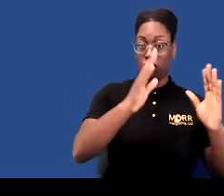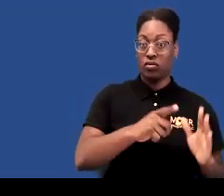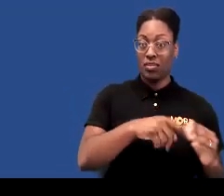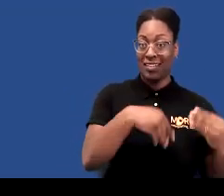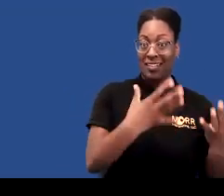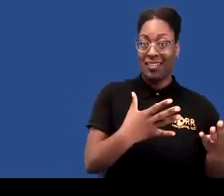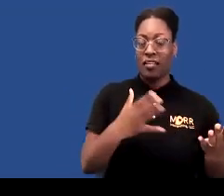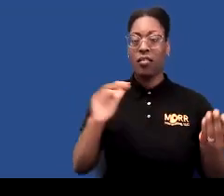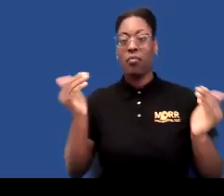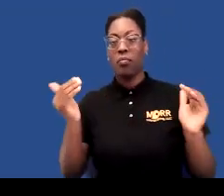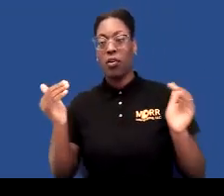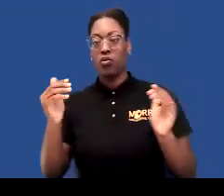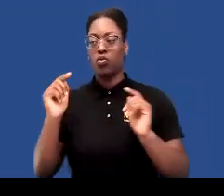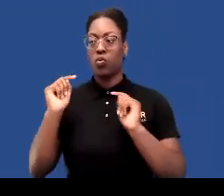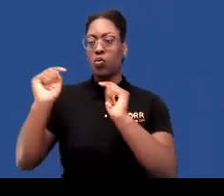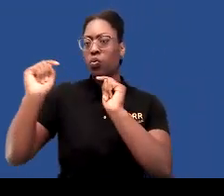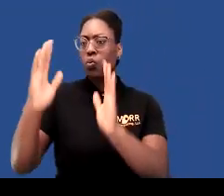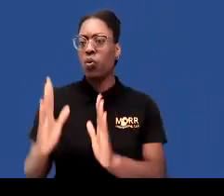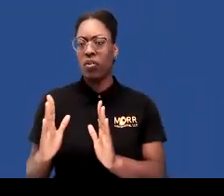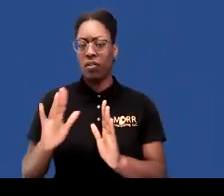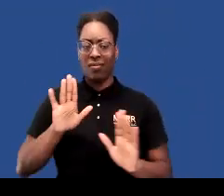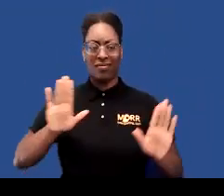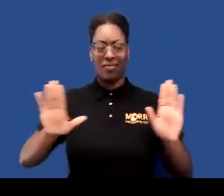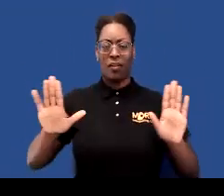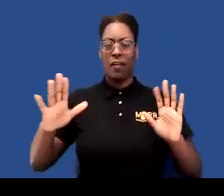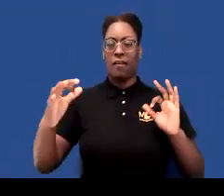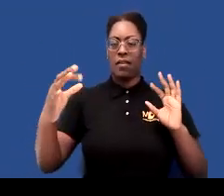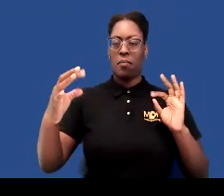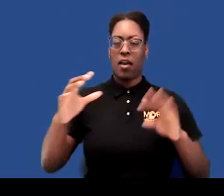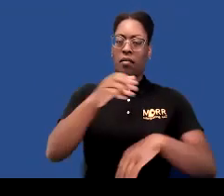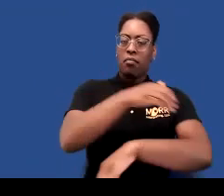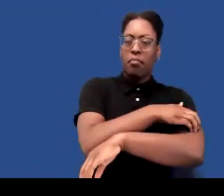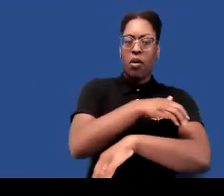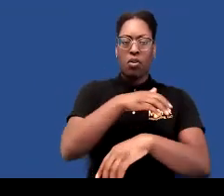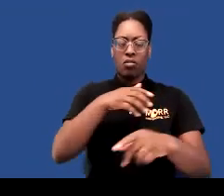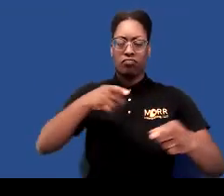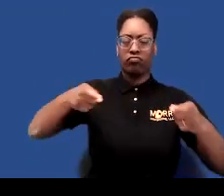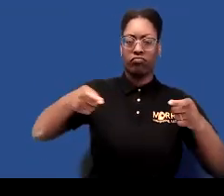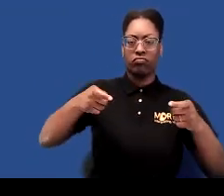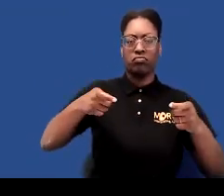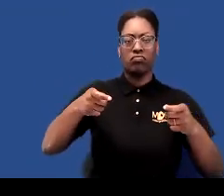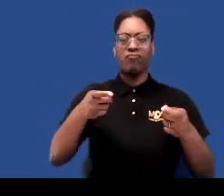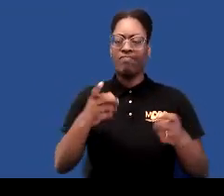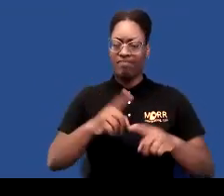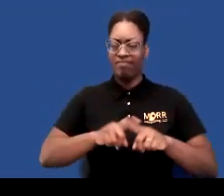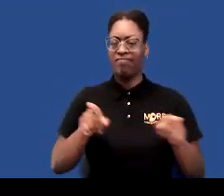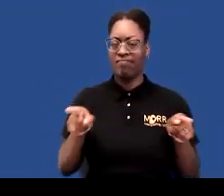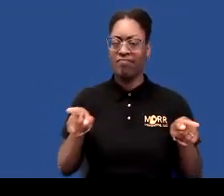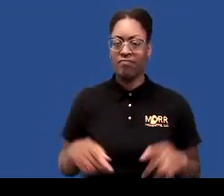for asynchronous writing instructors, that doesn't mean the strategy will work equally well for writing consultants. It might, but my point is, we don't know.